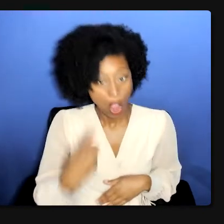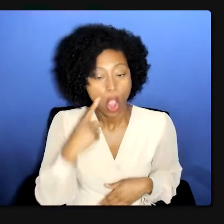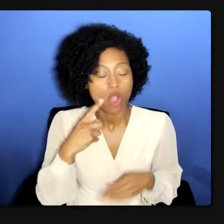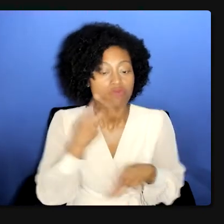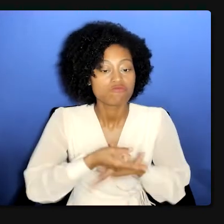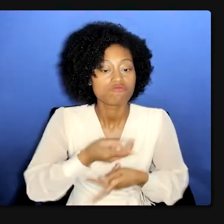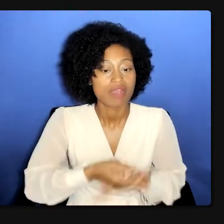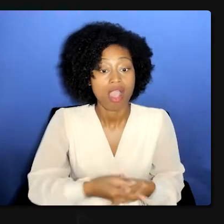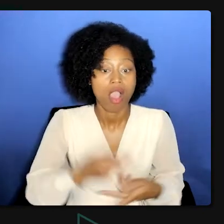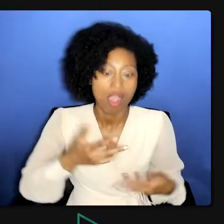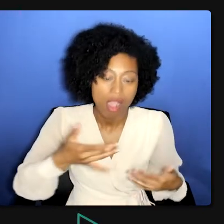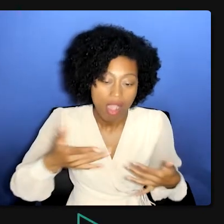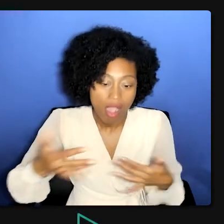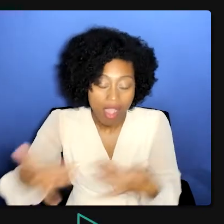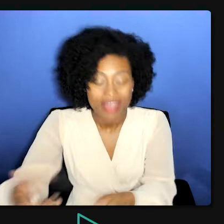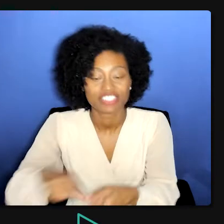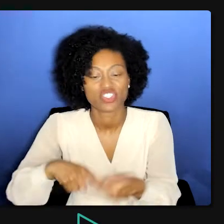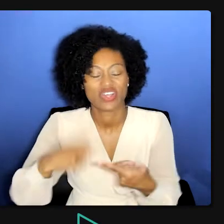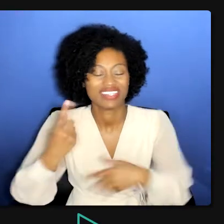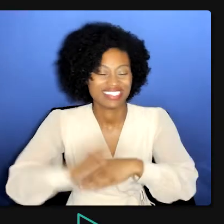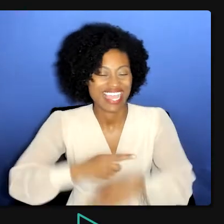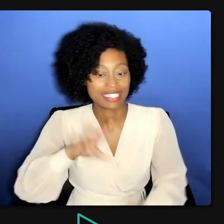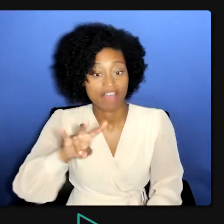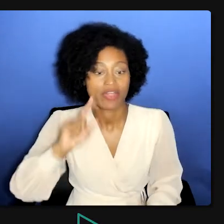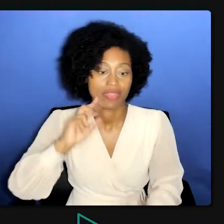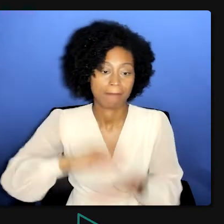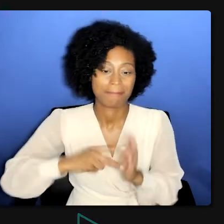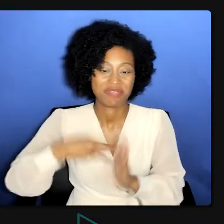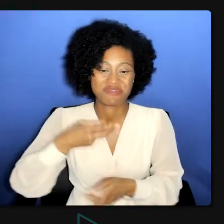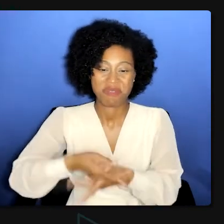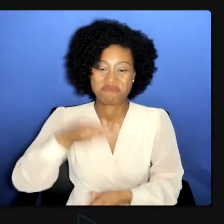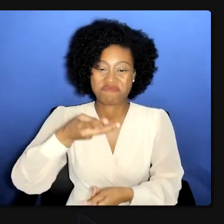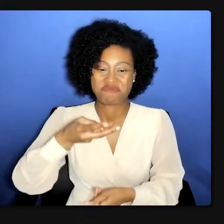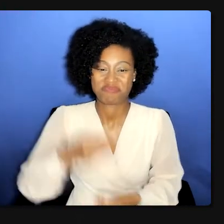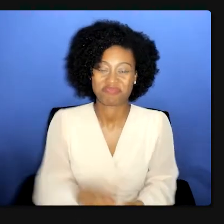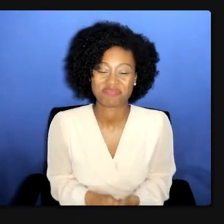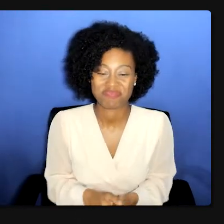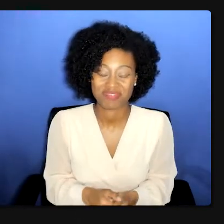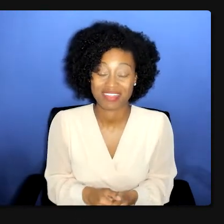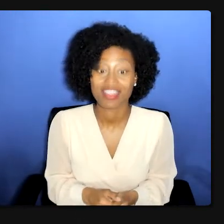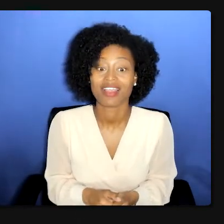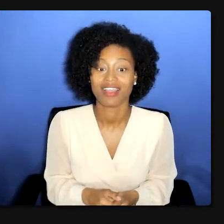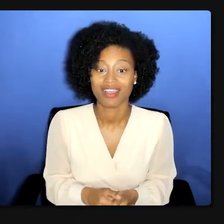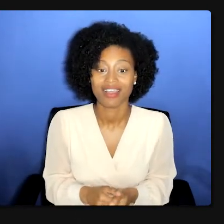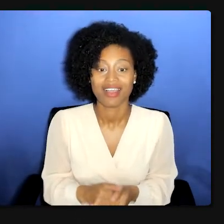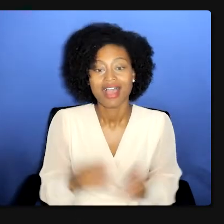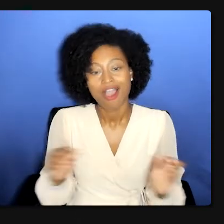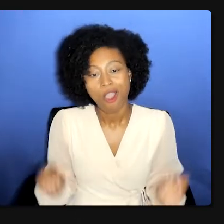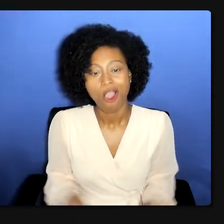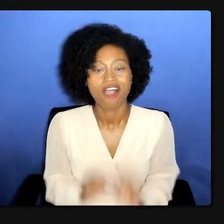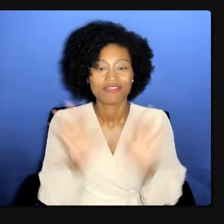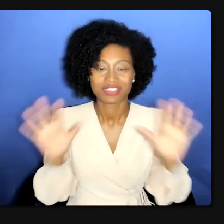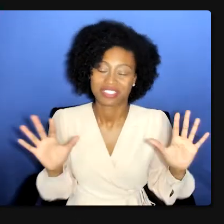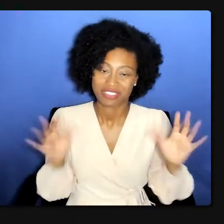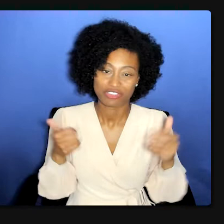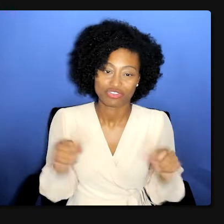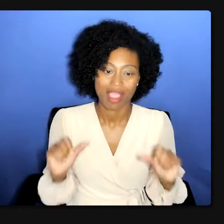If they come back seven days later, they would have retained on D7, day seven. And obviously we're trying to have